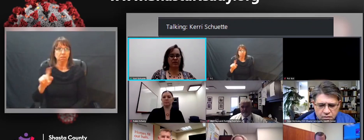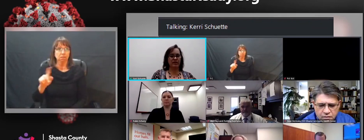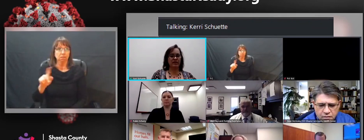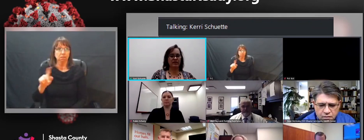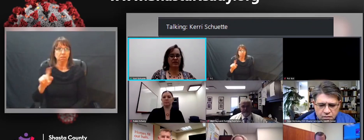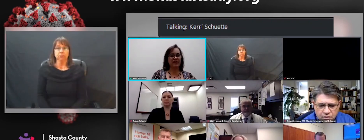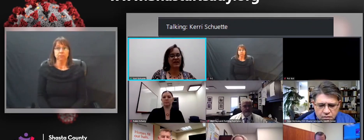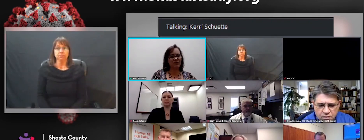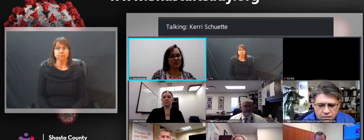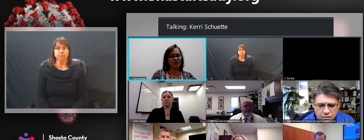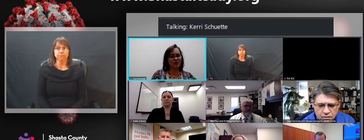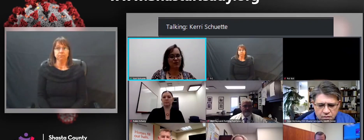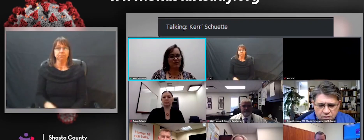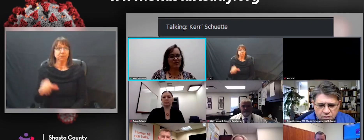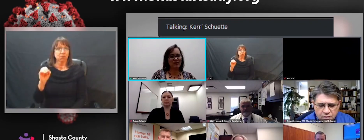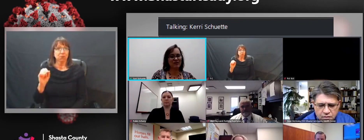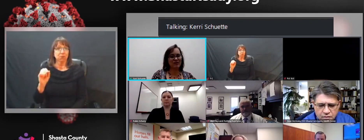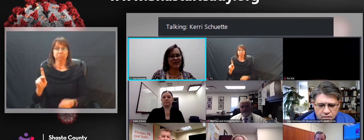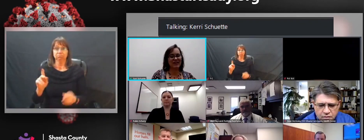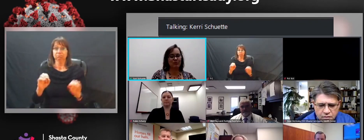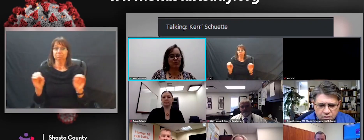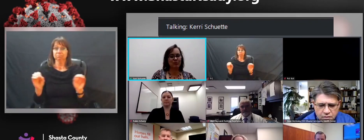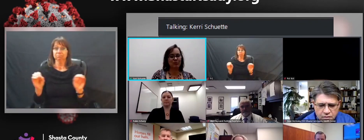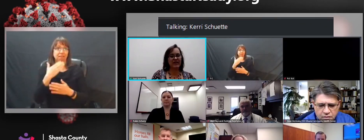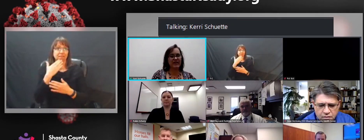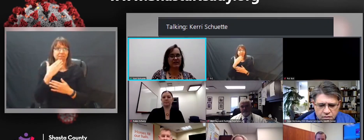All right, hearing none. Thank you everyone for being here with us today. We will be back